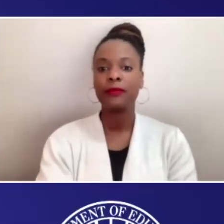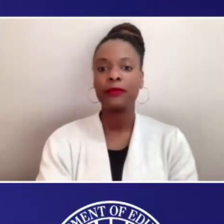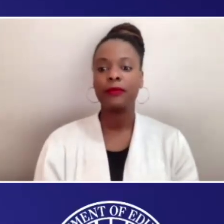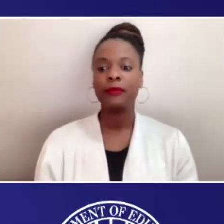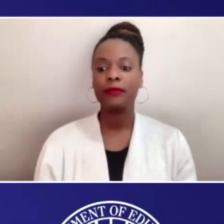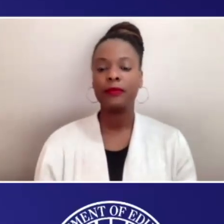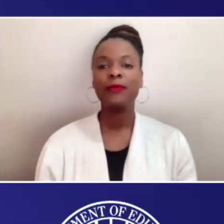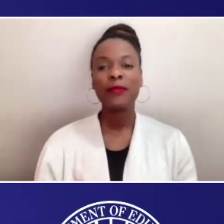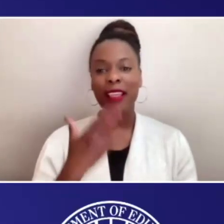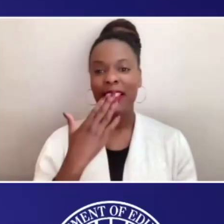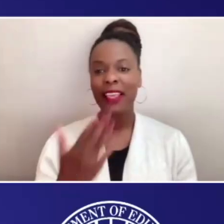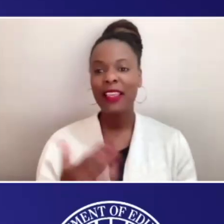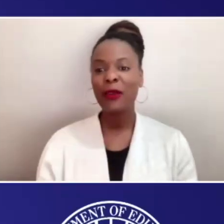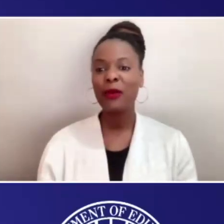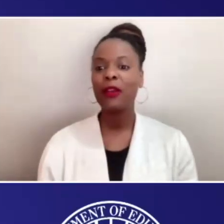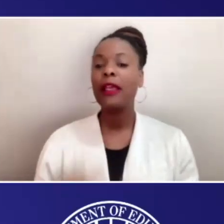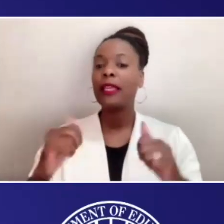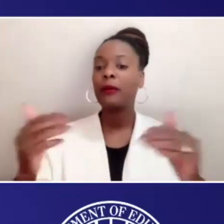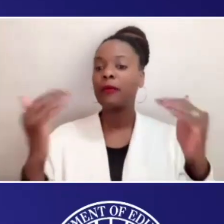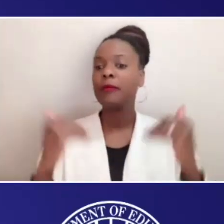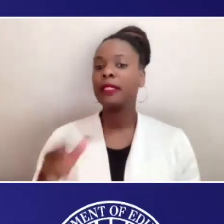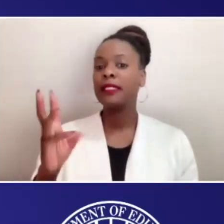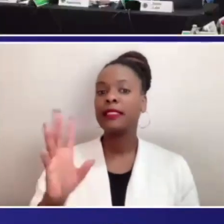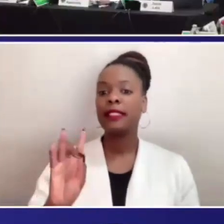Thank you. Could we go to 685.219 in the same paper?